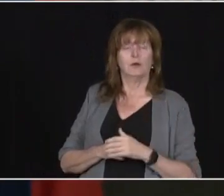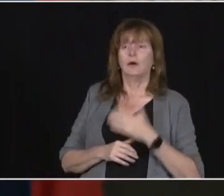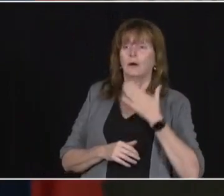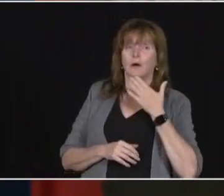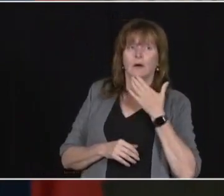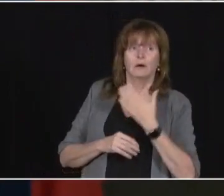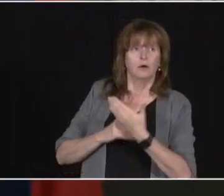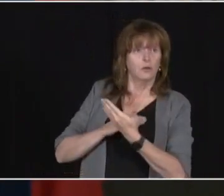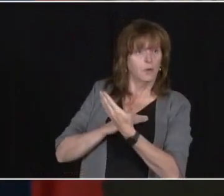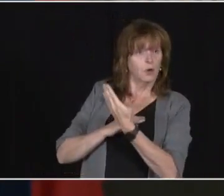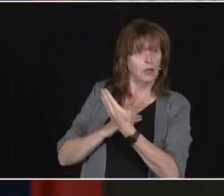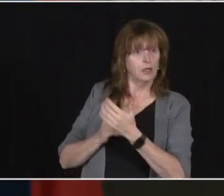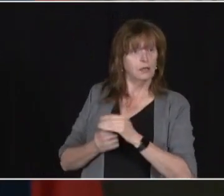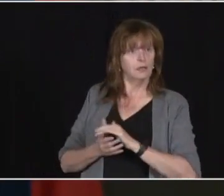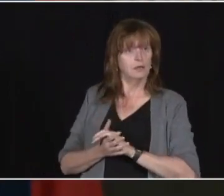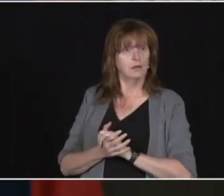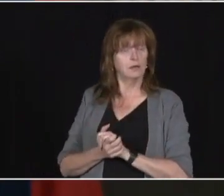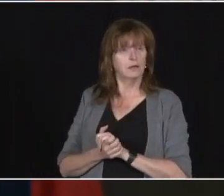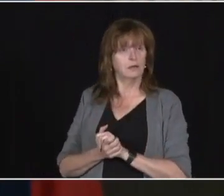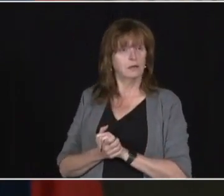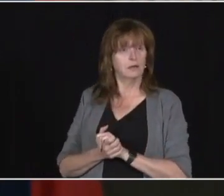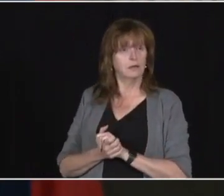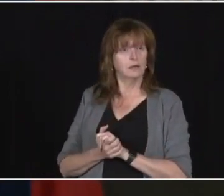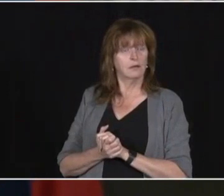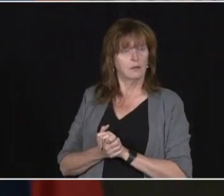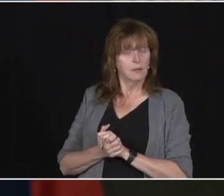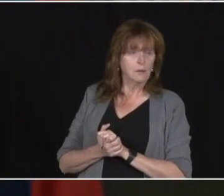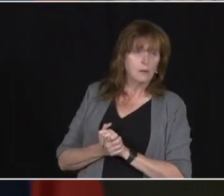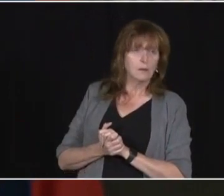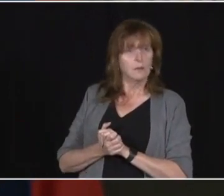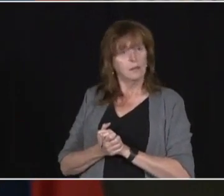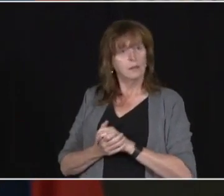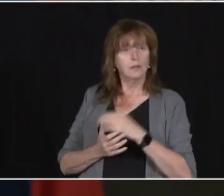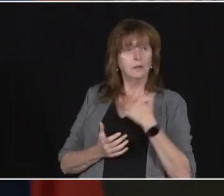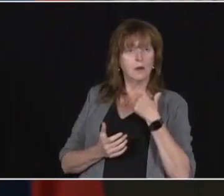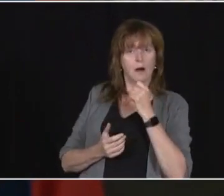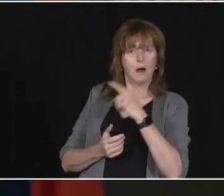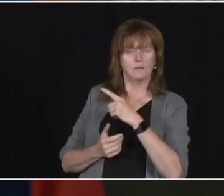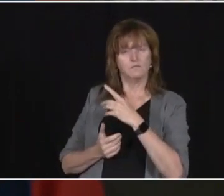Good morning, Premier. Testing this question, likely for you the health minister, in light of the federal government